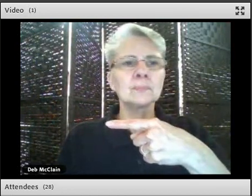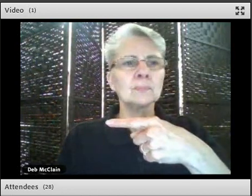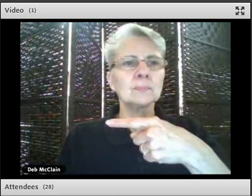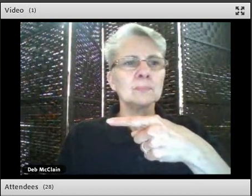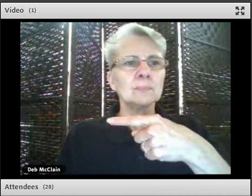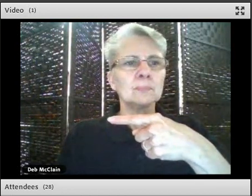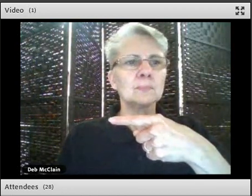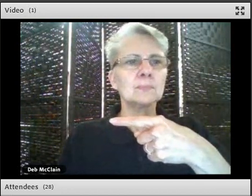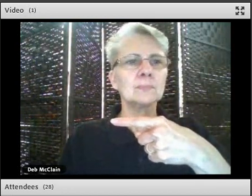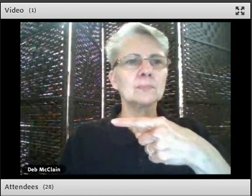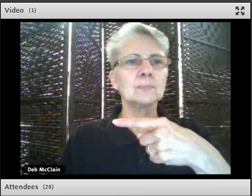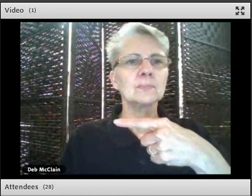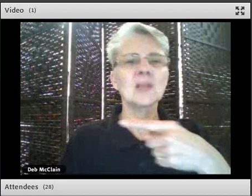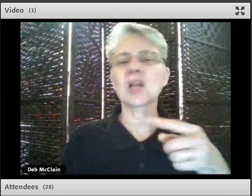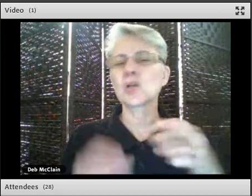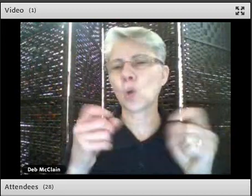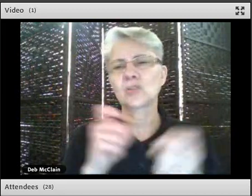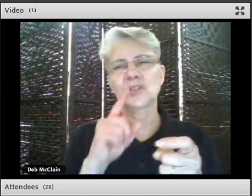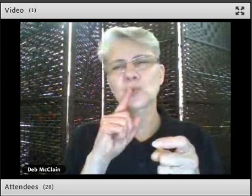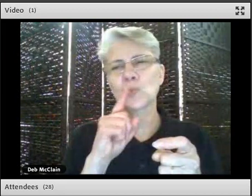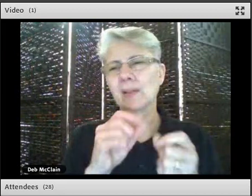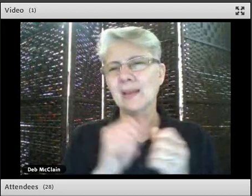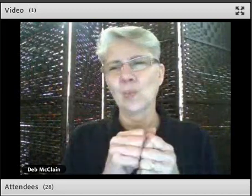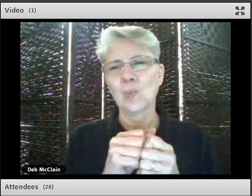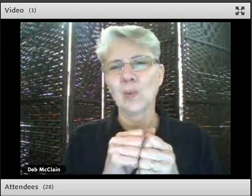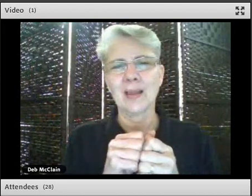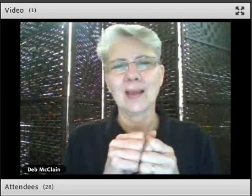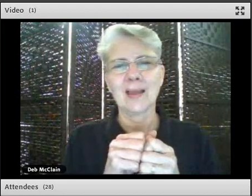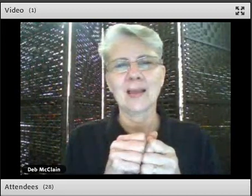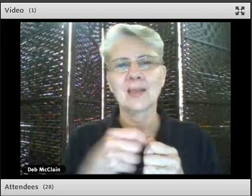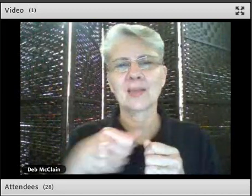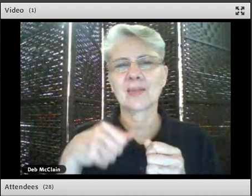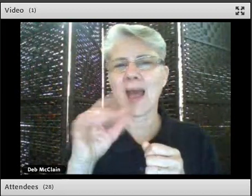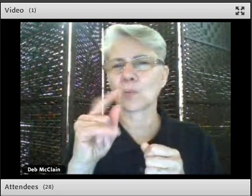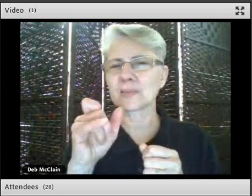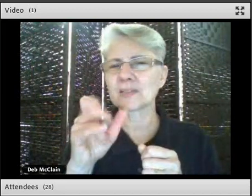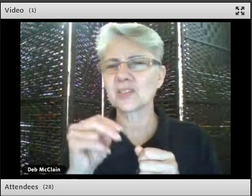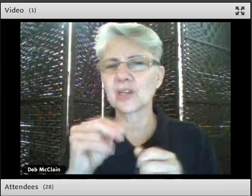It's all the same as it's been before. Again, keep it local, not in OCLC.